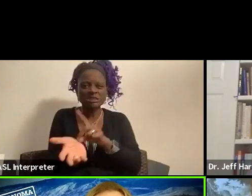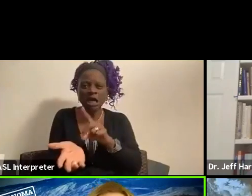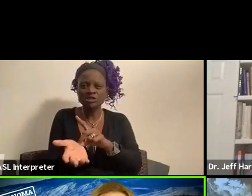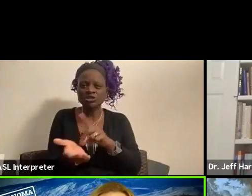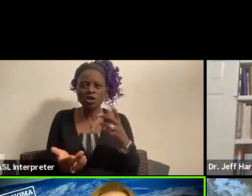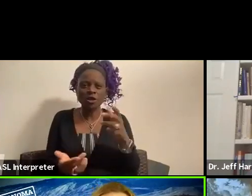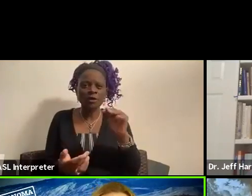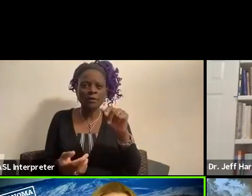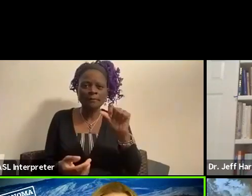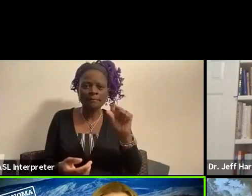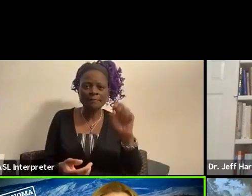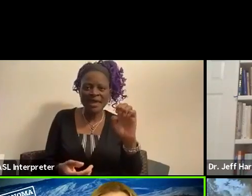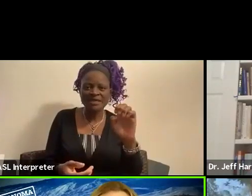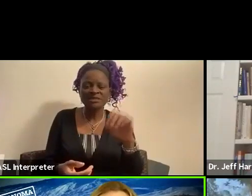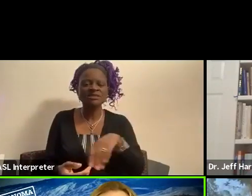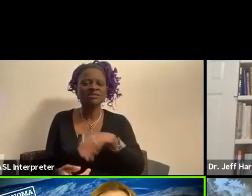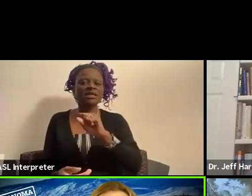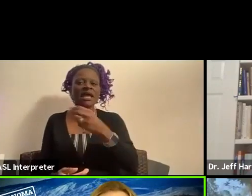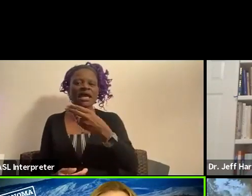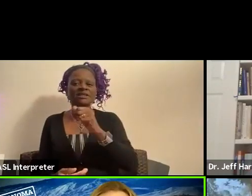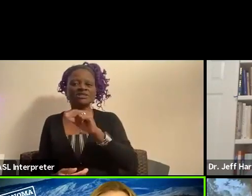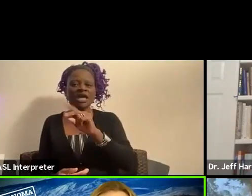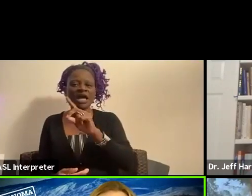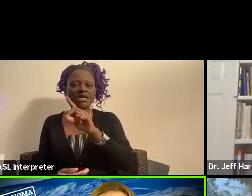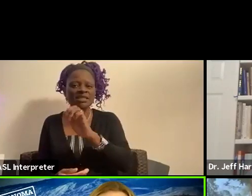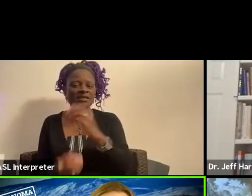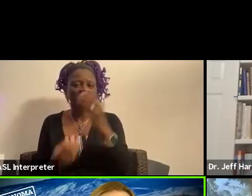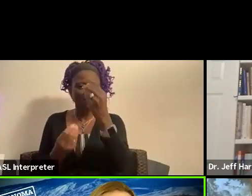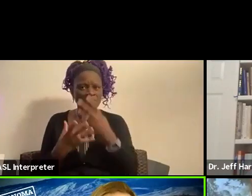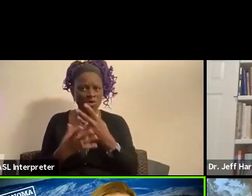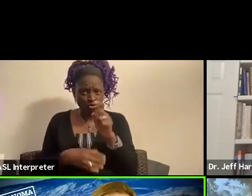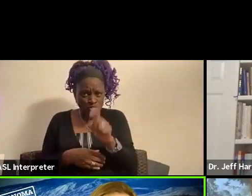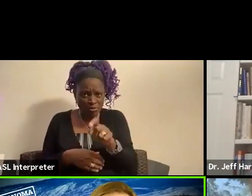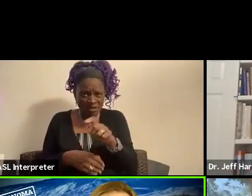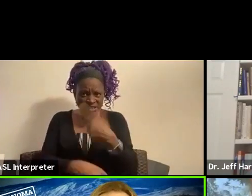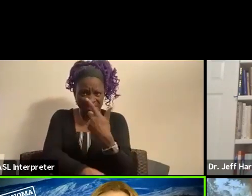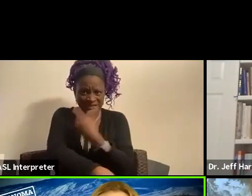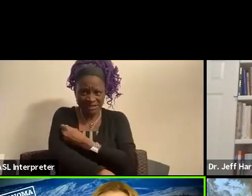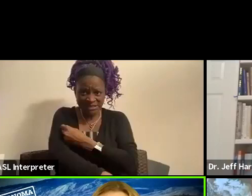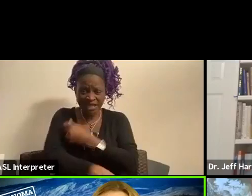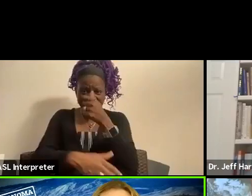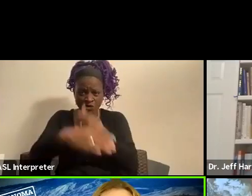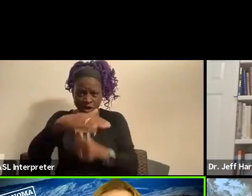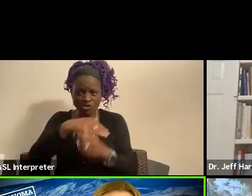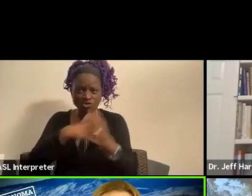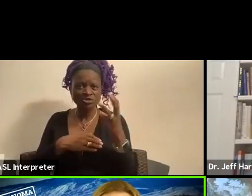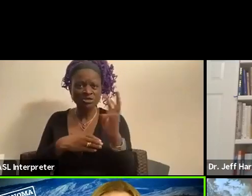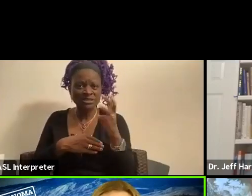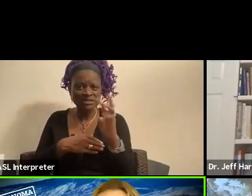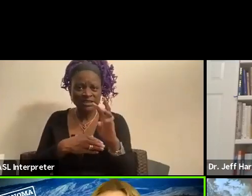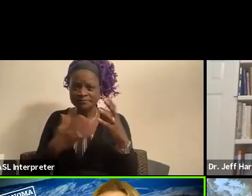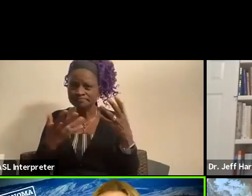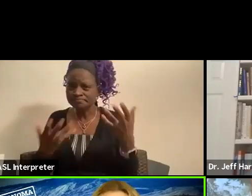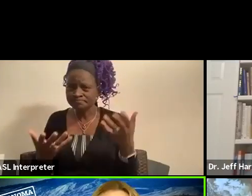Do we need vaccines for children under the age of 16? And then what about parents who might not be prioritized on the list?